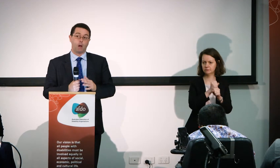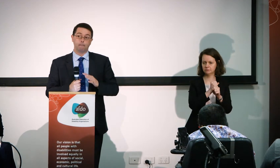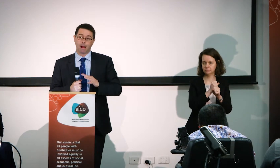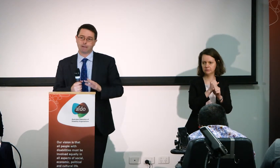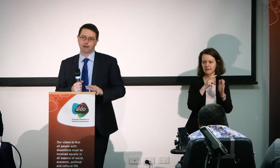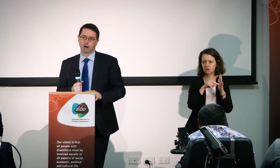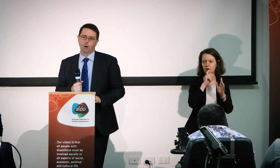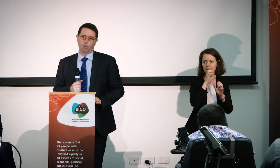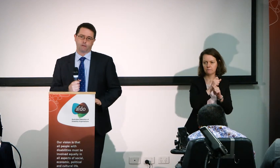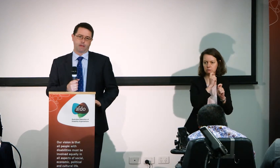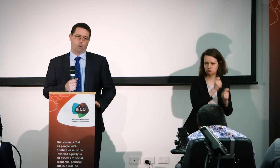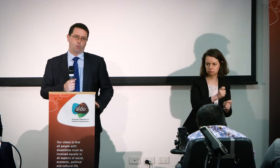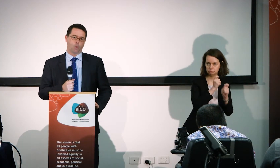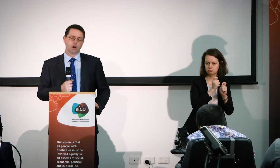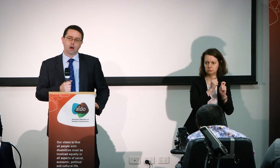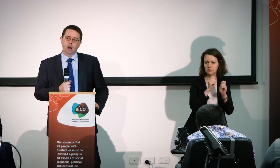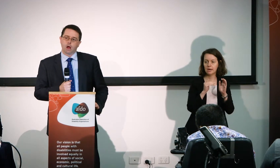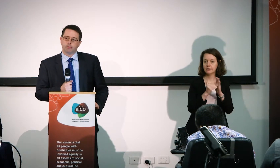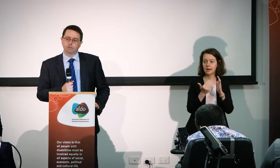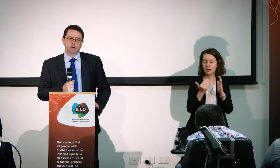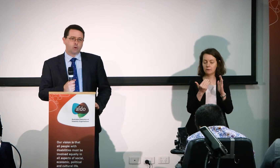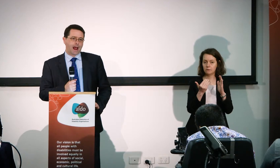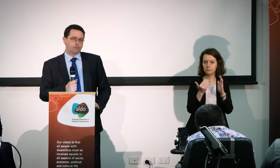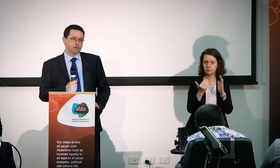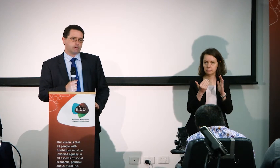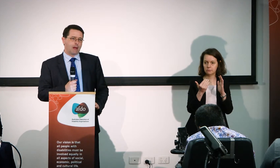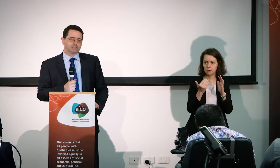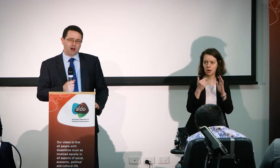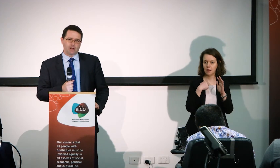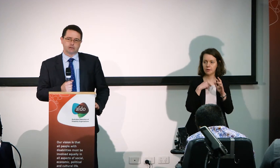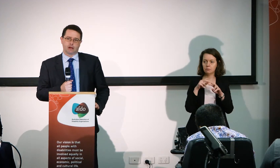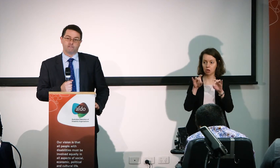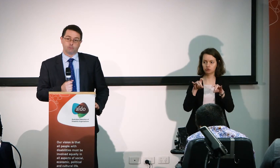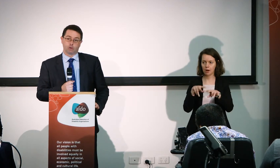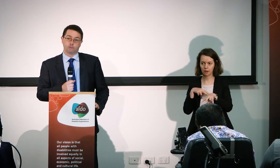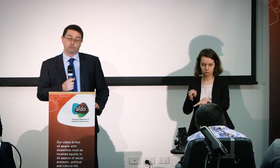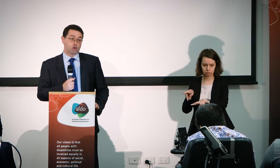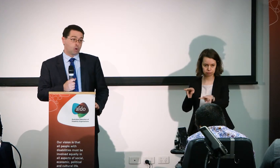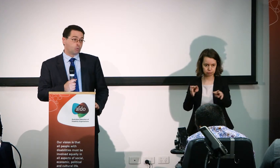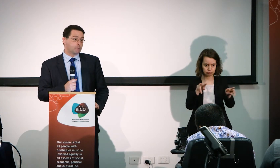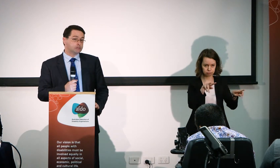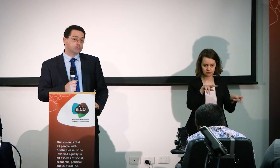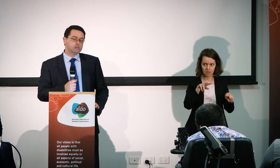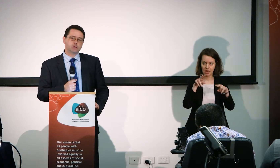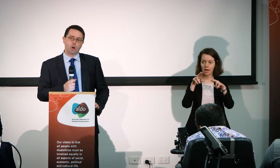mapping all of that work There is no current appetite at federal level for a royal commission.